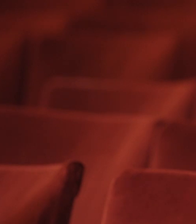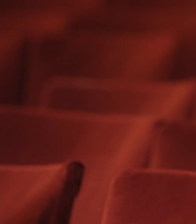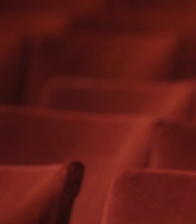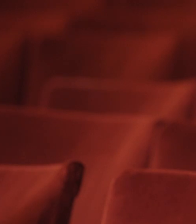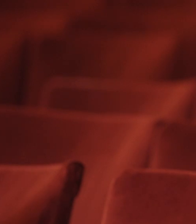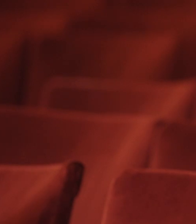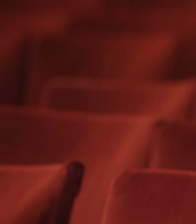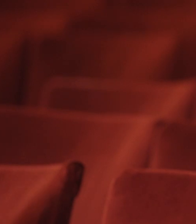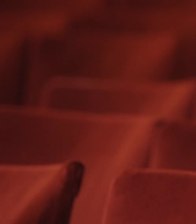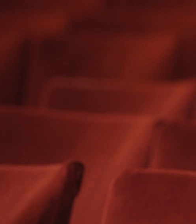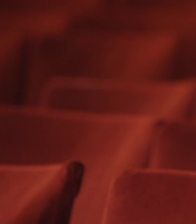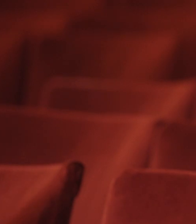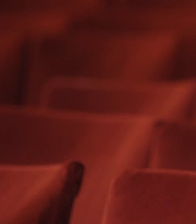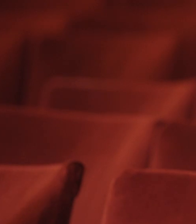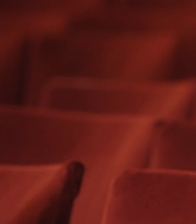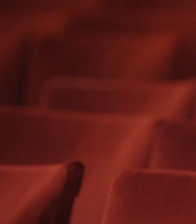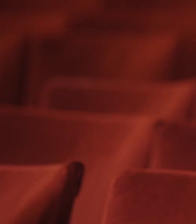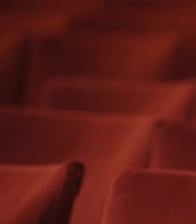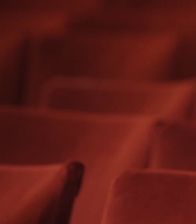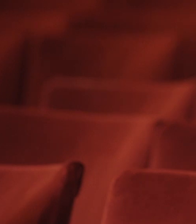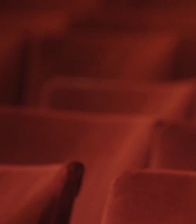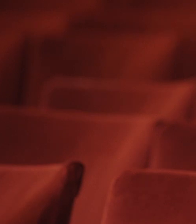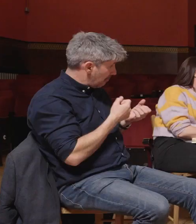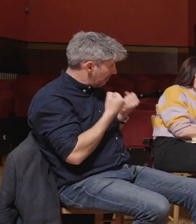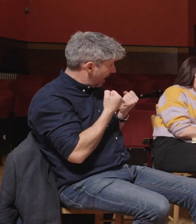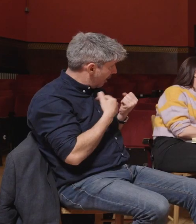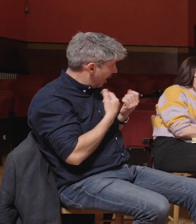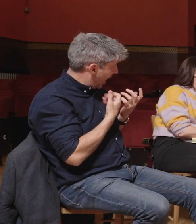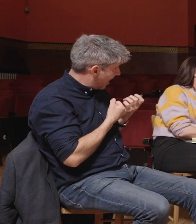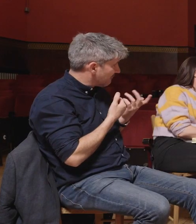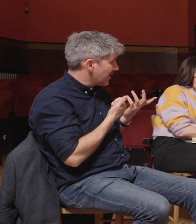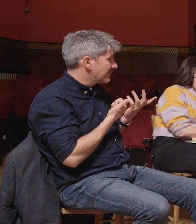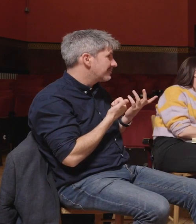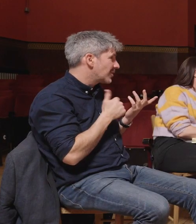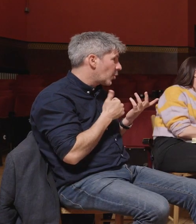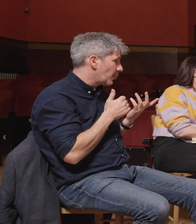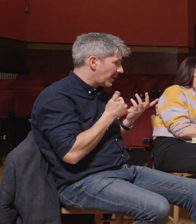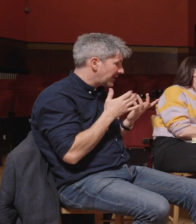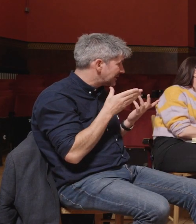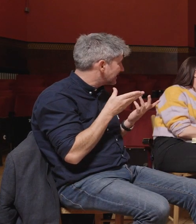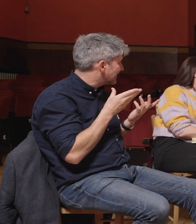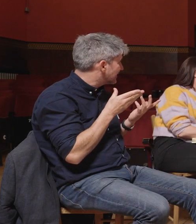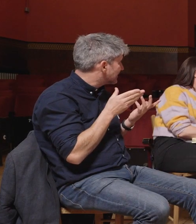I'm empowered. Maybe for me that sounds a bit too...